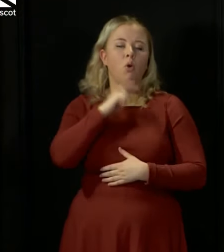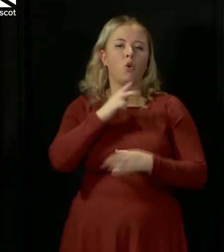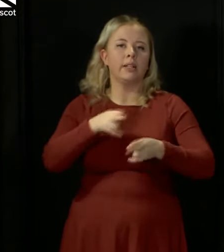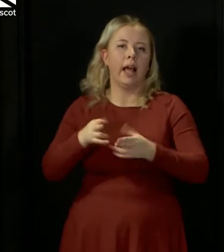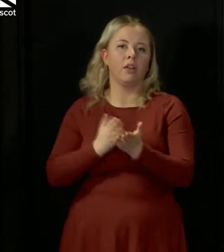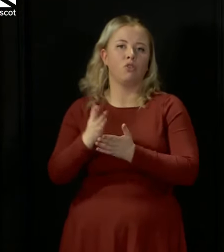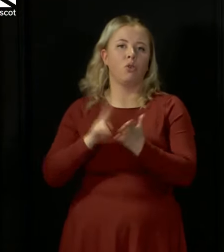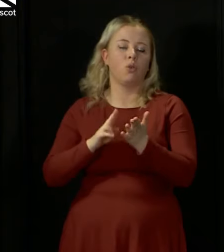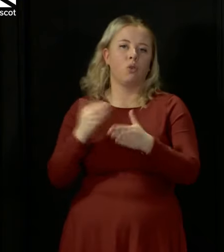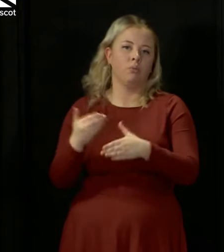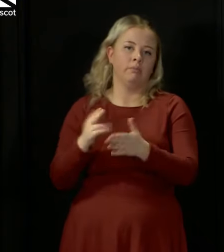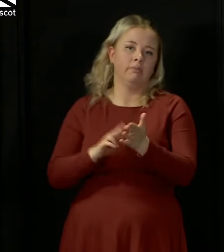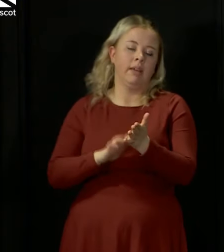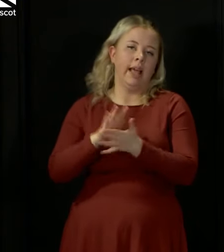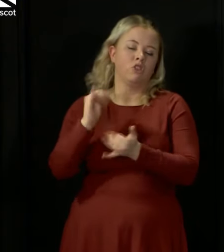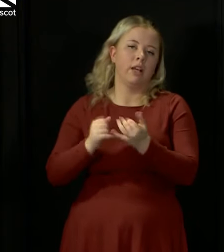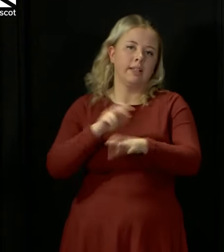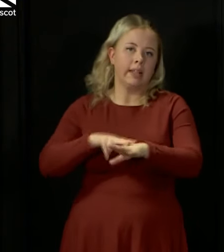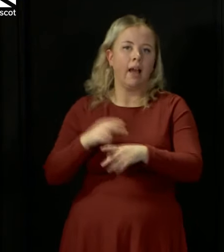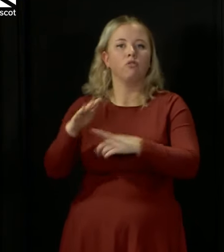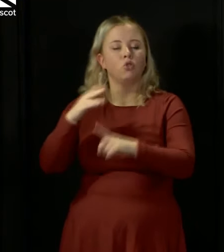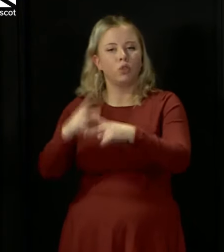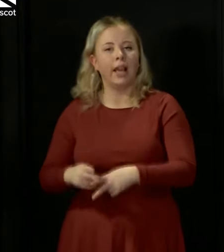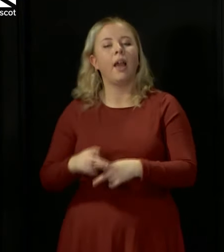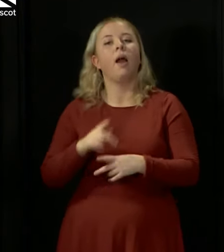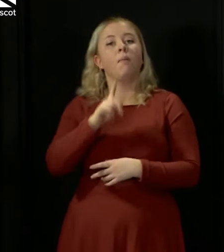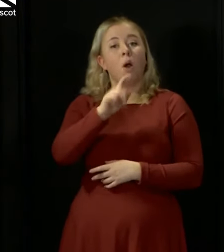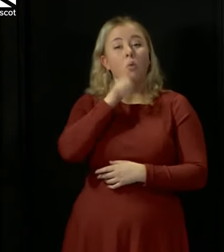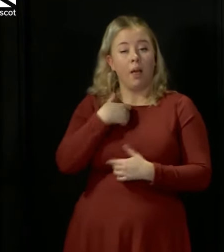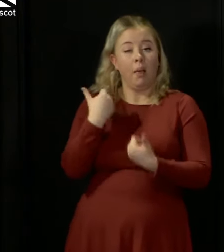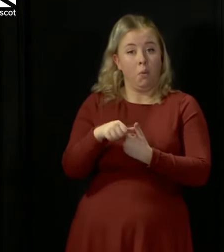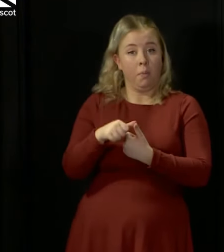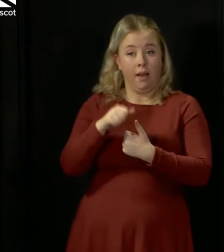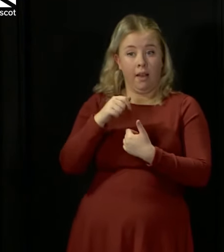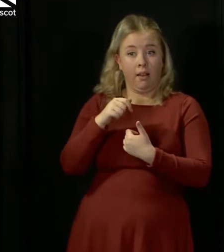investigation into the circumstances, so that if there are issues that have led to somebody